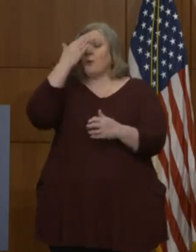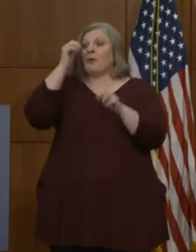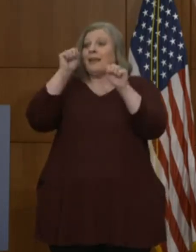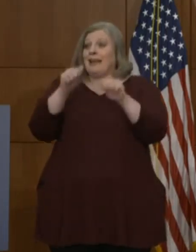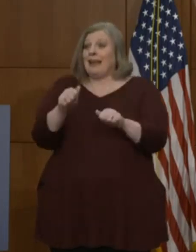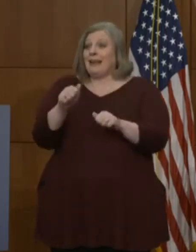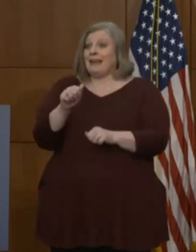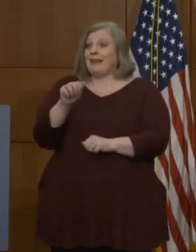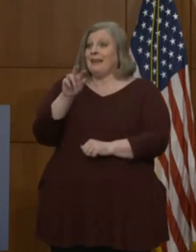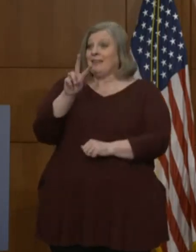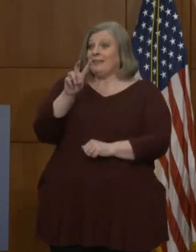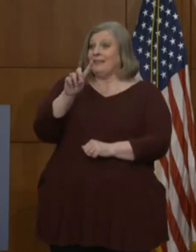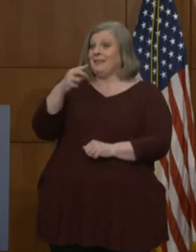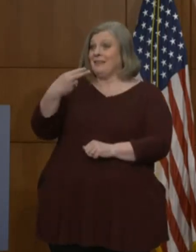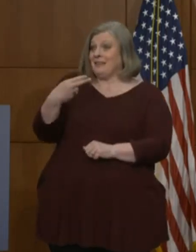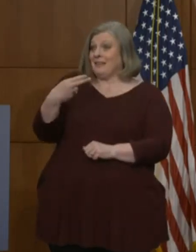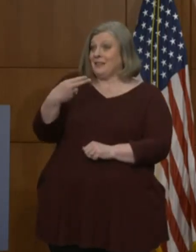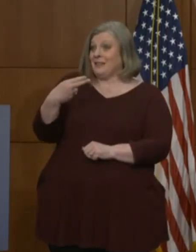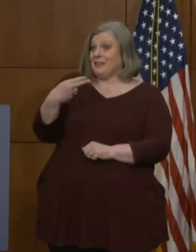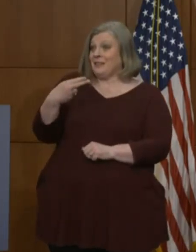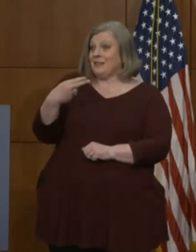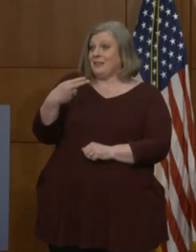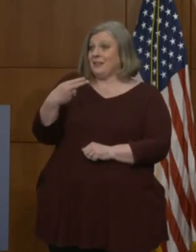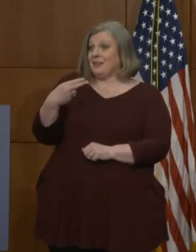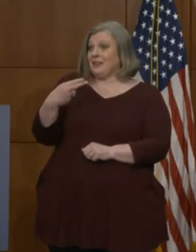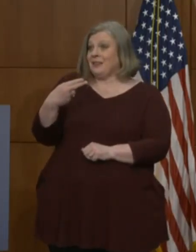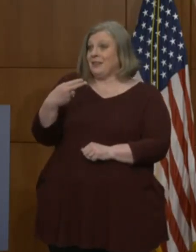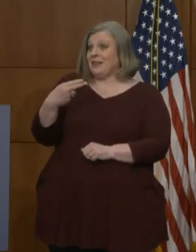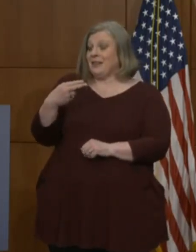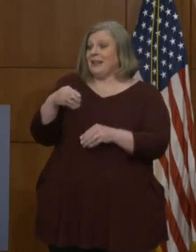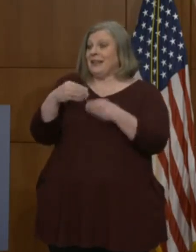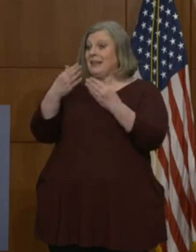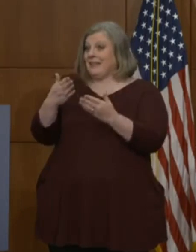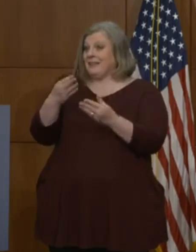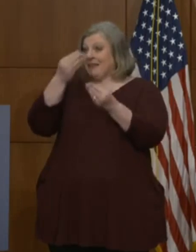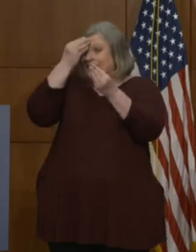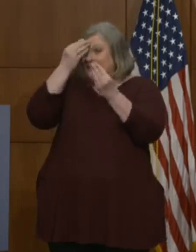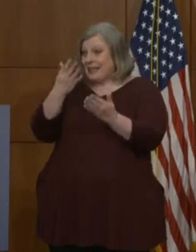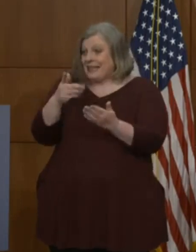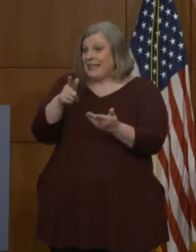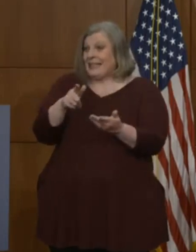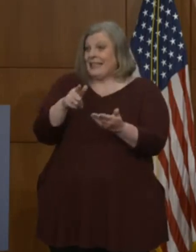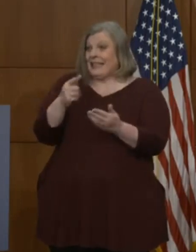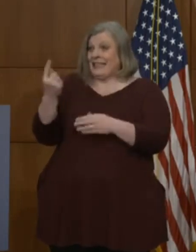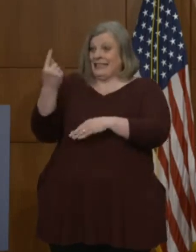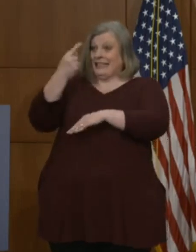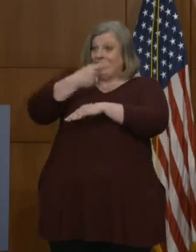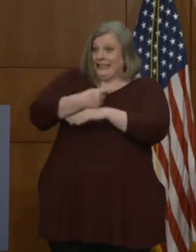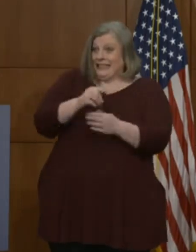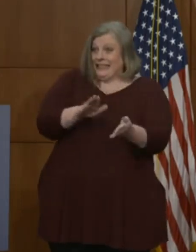YOUR CORRECT THE QUESTION CORRECT YOU WANT TO KNOW IF CORRECT YOU WANT TO KNOW IF WOULD IT BE POSSIBLE FOR VDH TO WOULD IT BE POSSIBLE FOR VDH TO GIVE- DATA ABOUT THE DATE OF